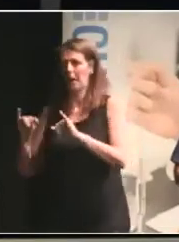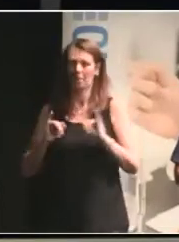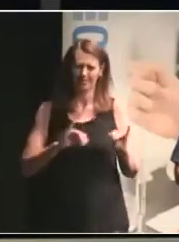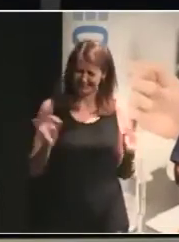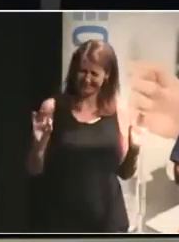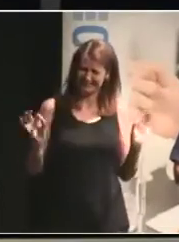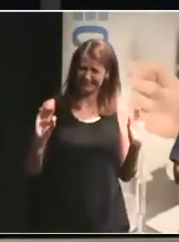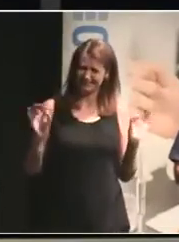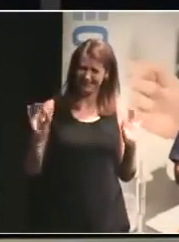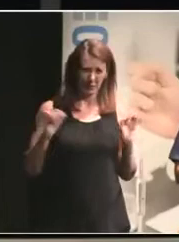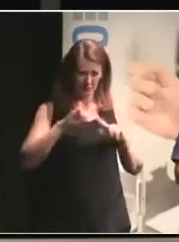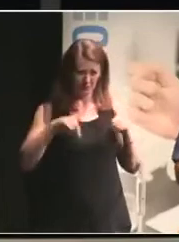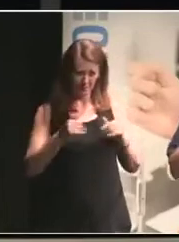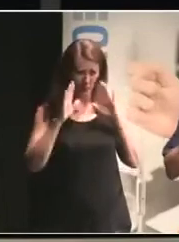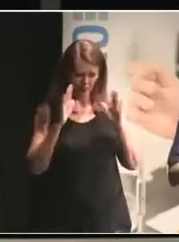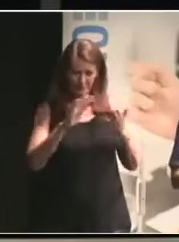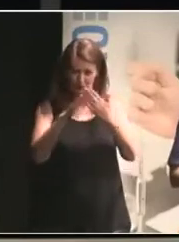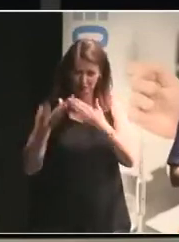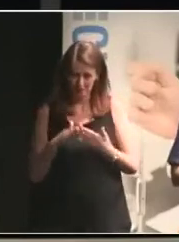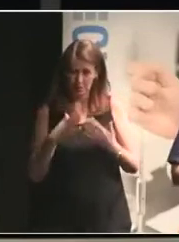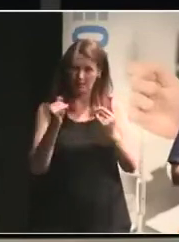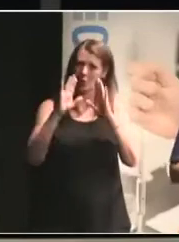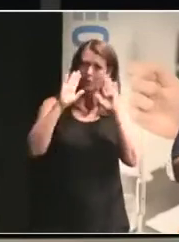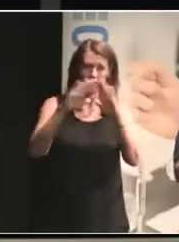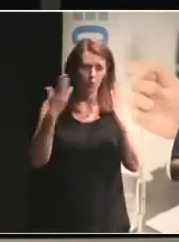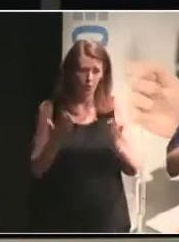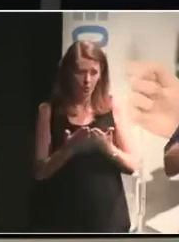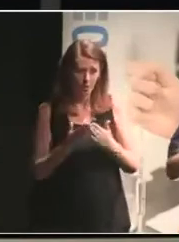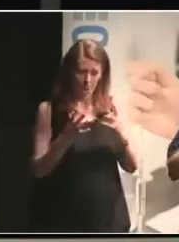You know we have a wonderful society, we have a wonderful world that is accomplishing many